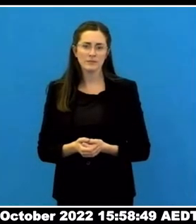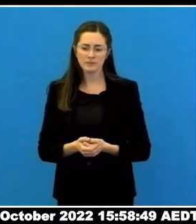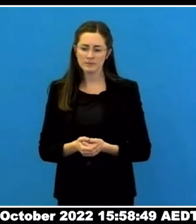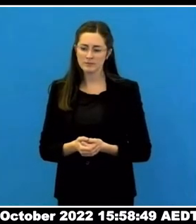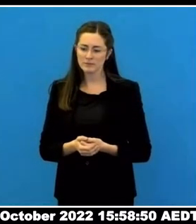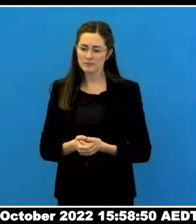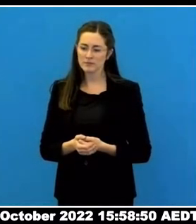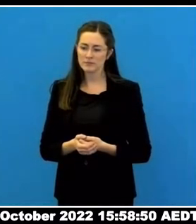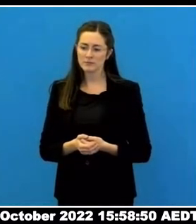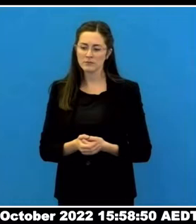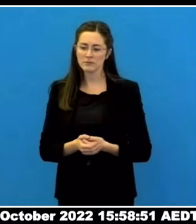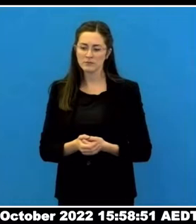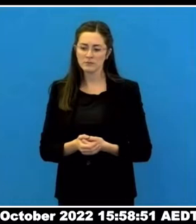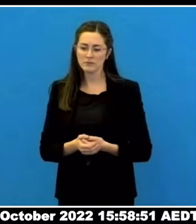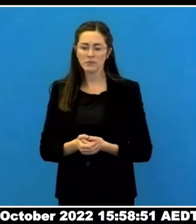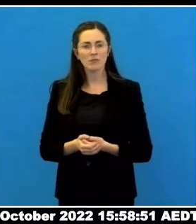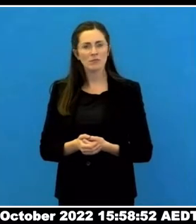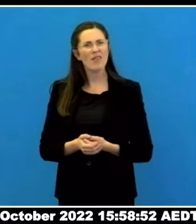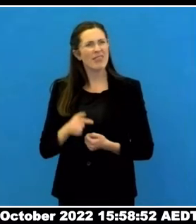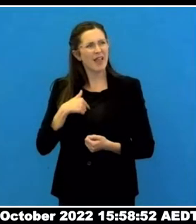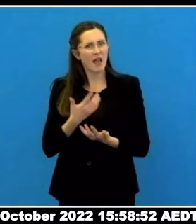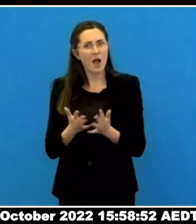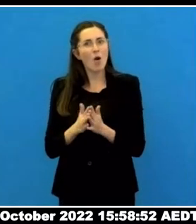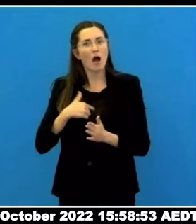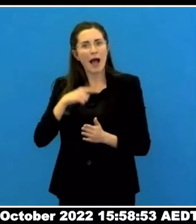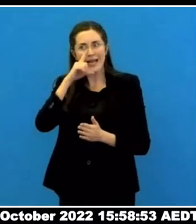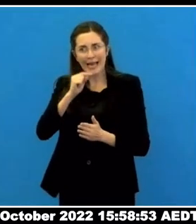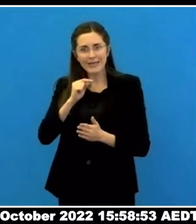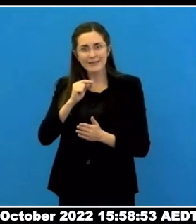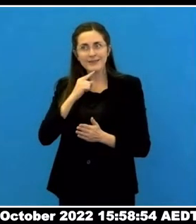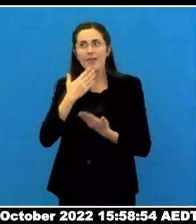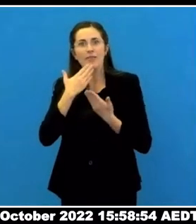and pay that back by helping and assisting the other people.